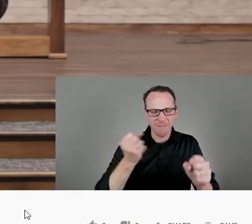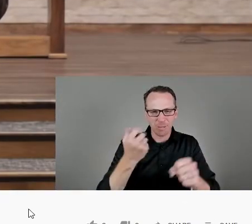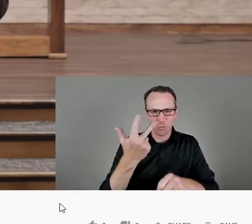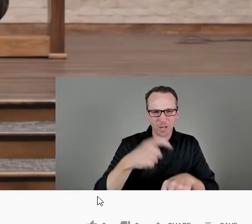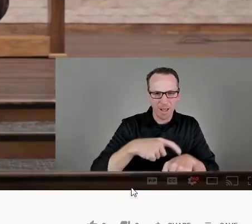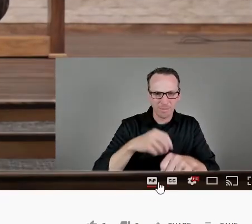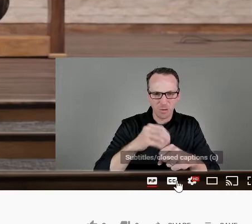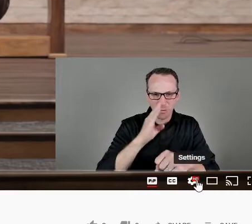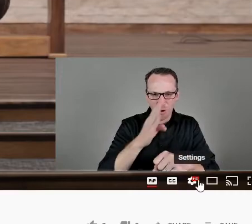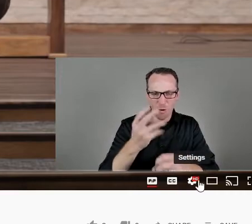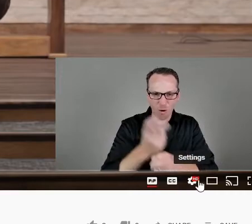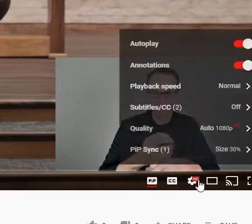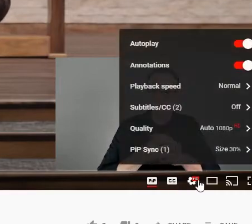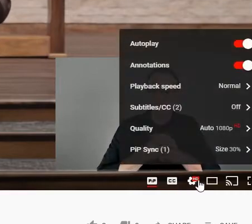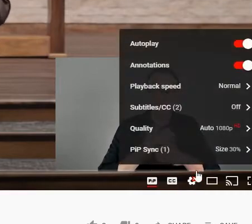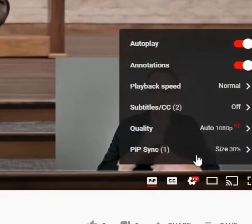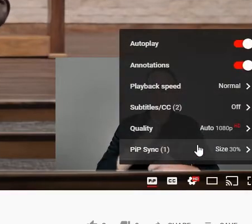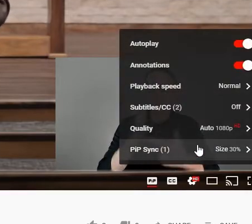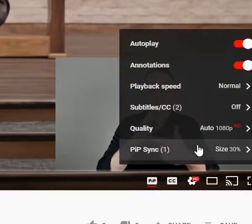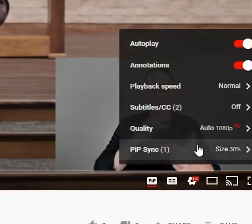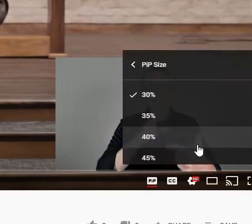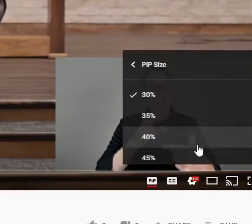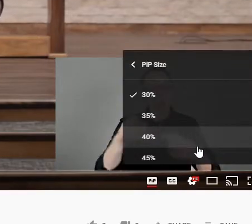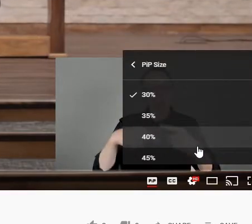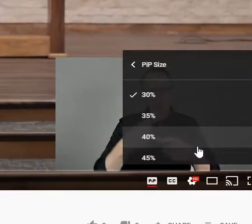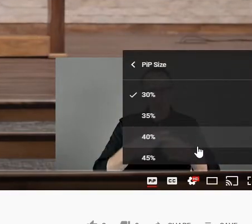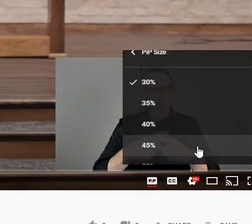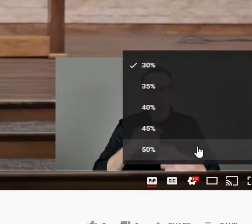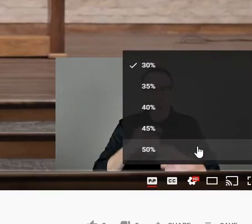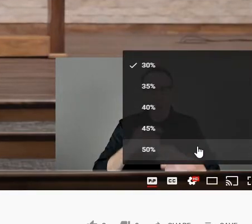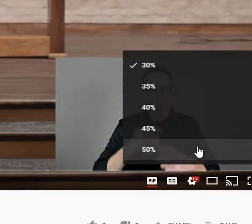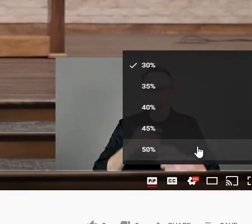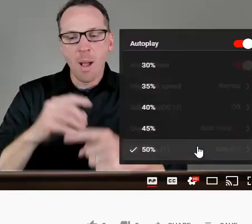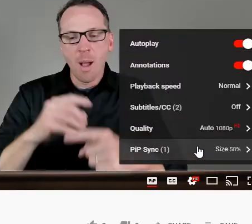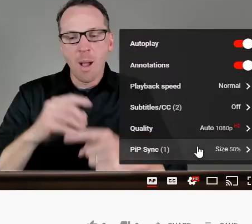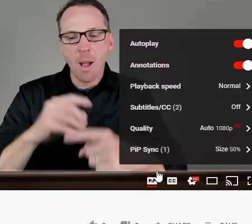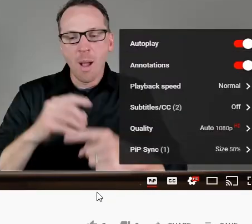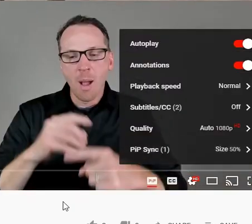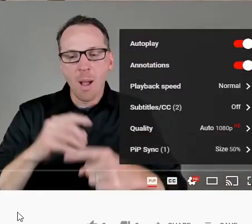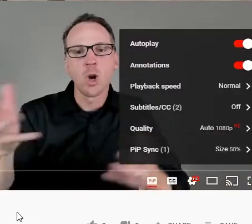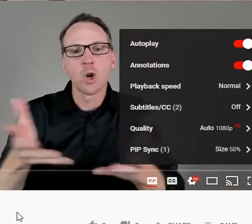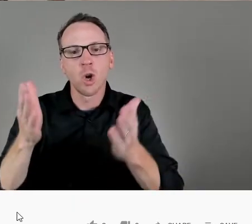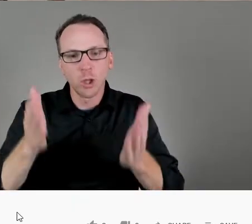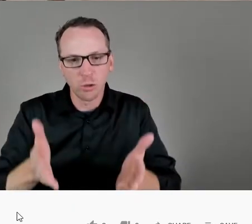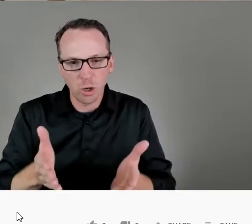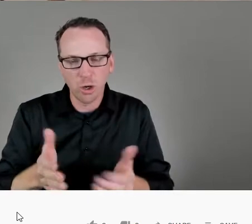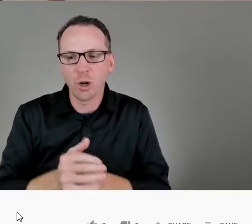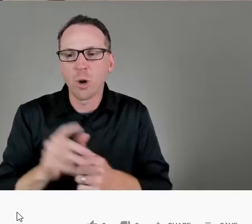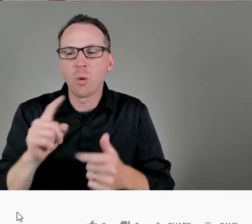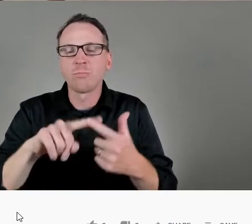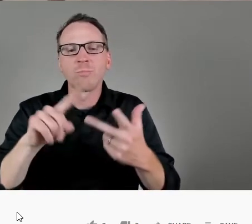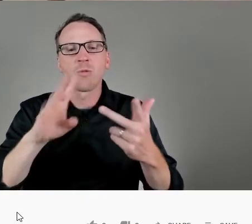You can select anywhere from 30% to 50% in size.